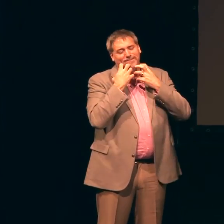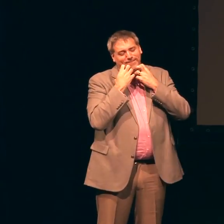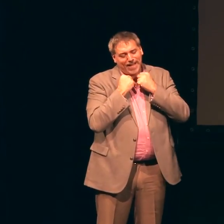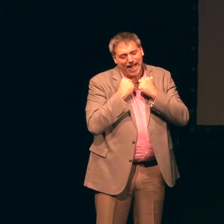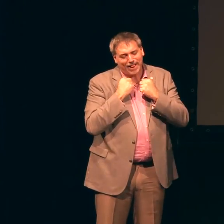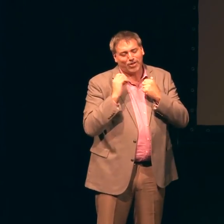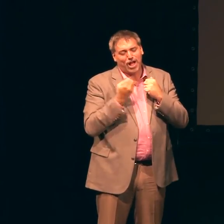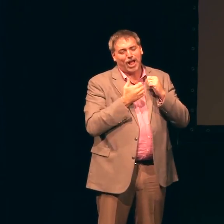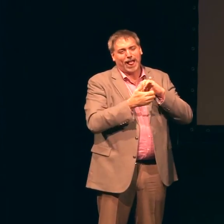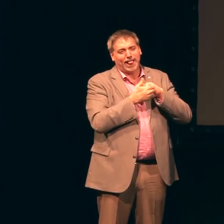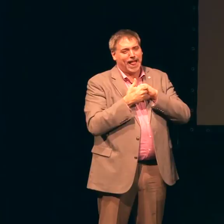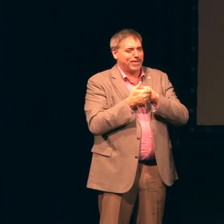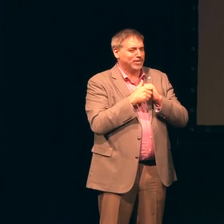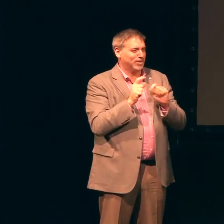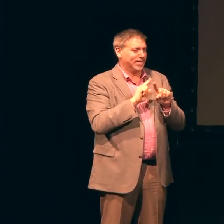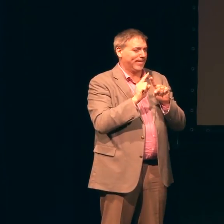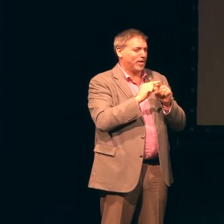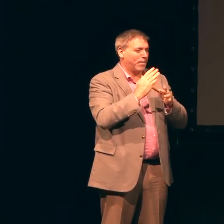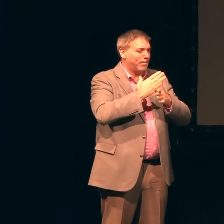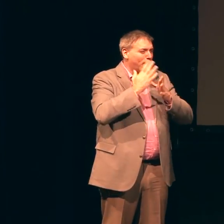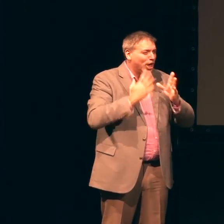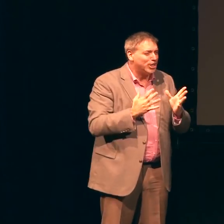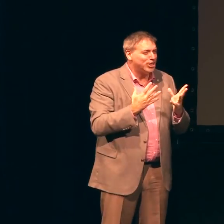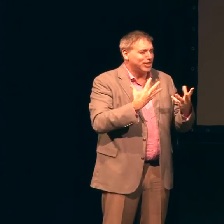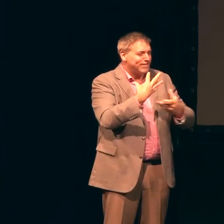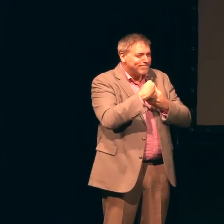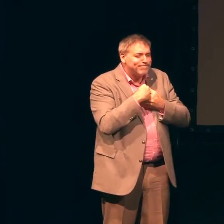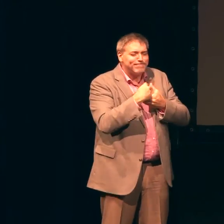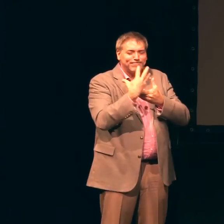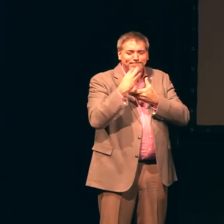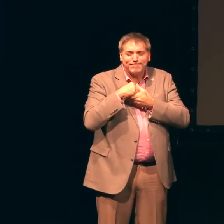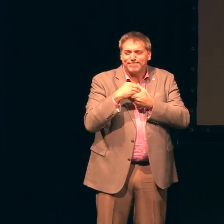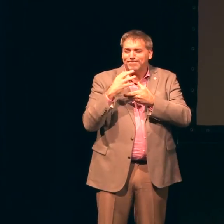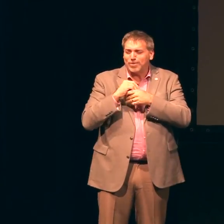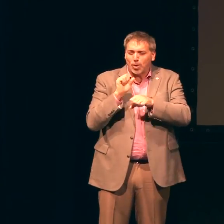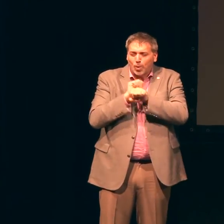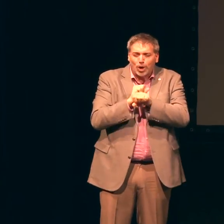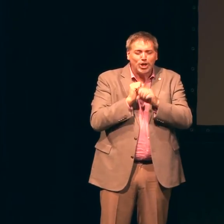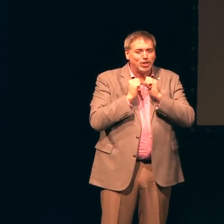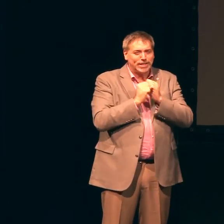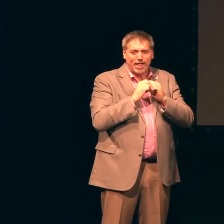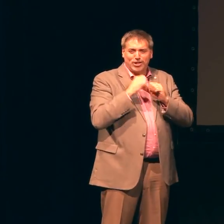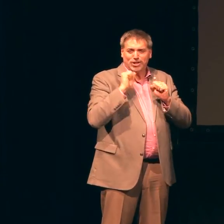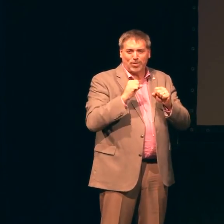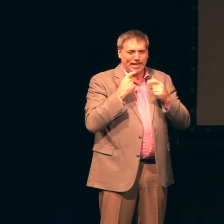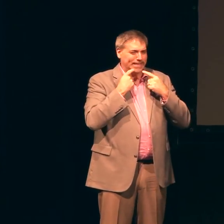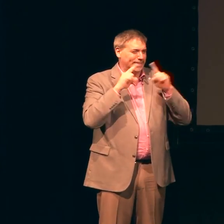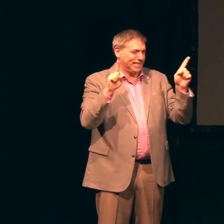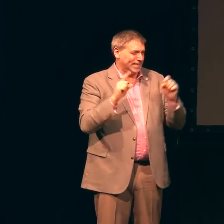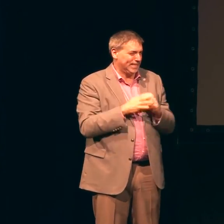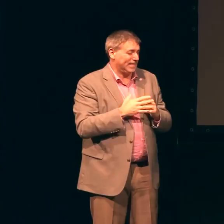We value the collaboration between various partners. We want to work together to make